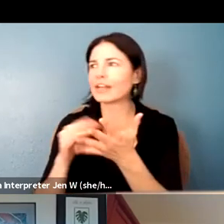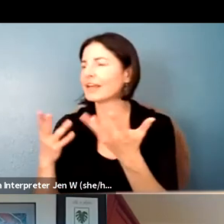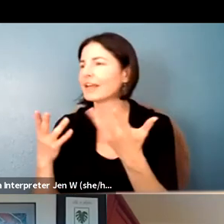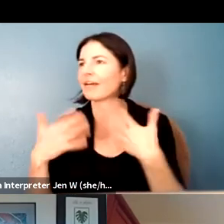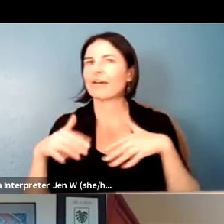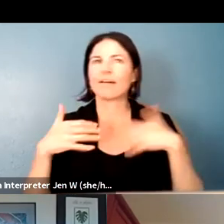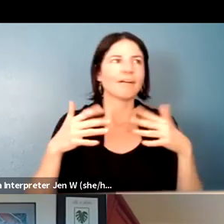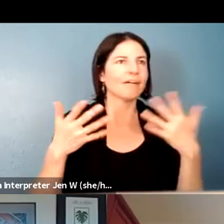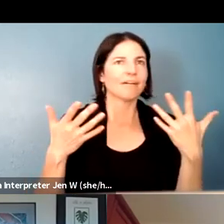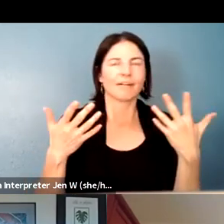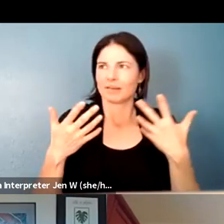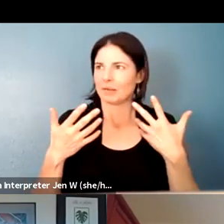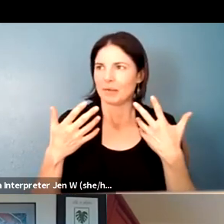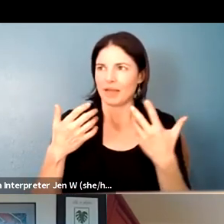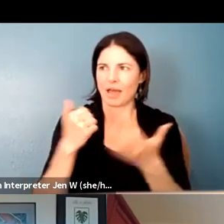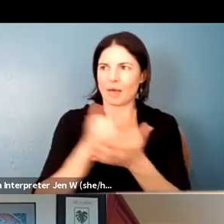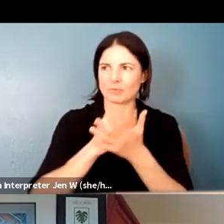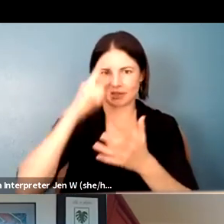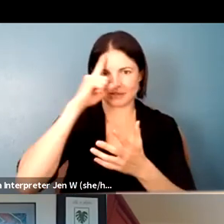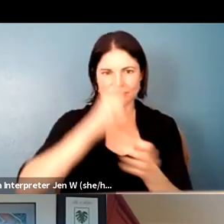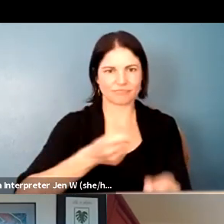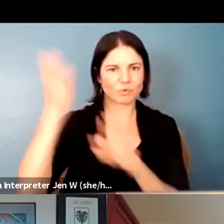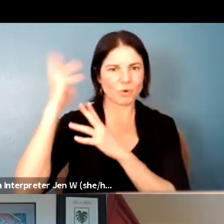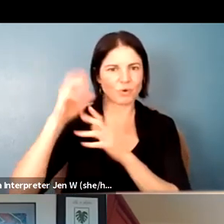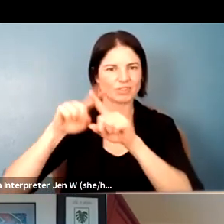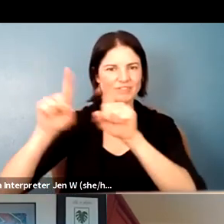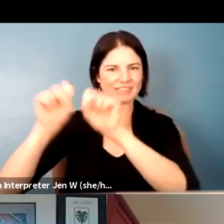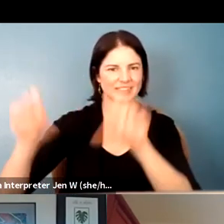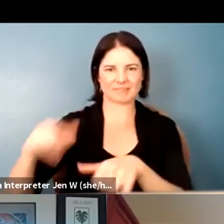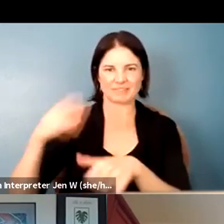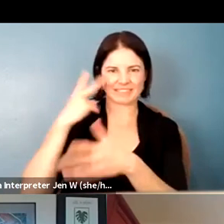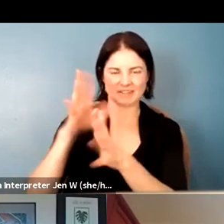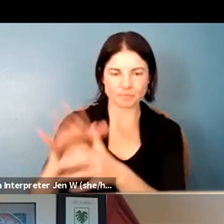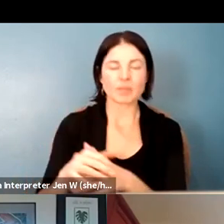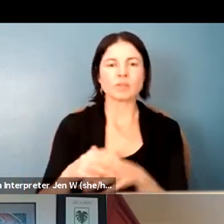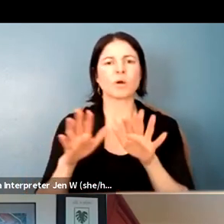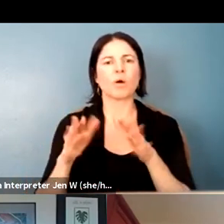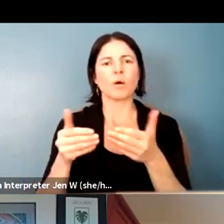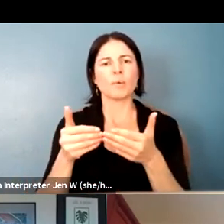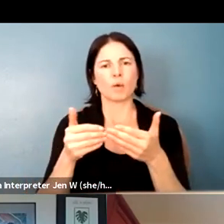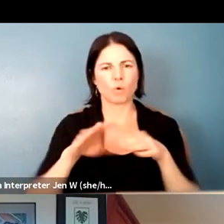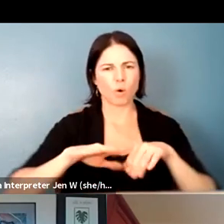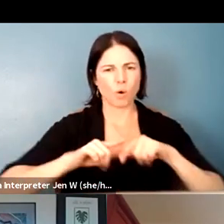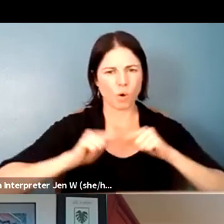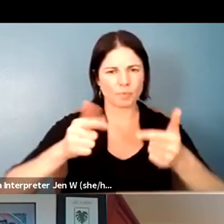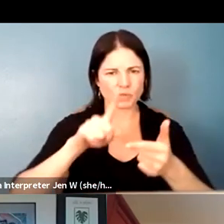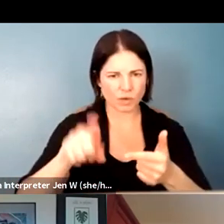Um, so with that, I'm going to open up with some questions, but is anything on your mind and heart to anyone that they want